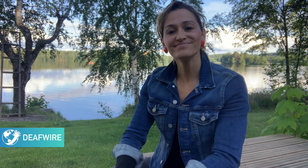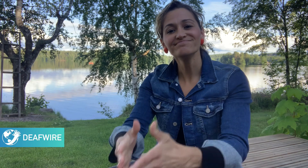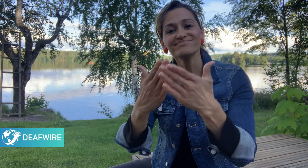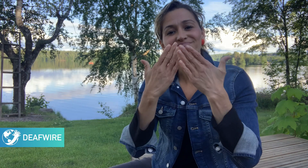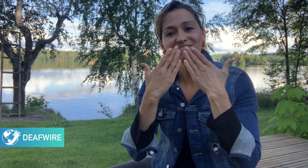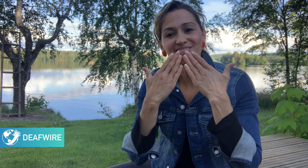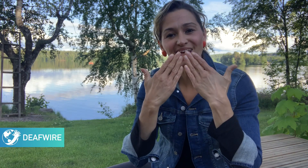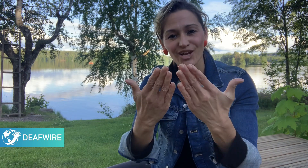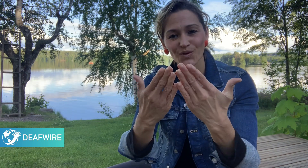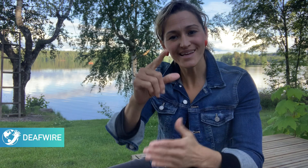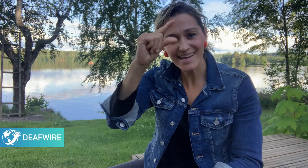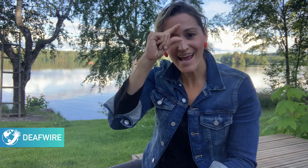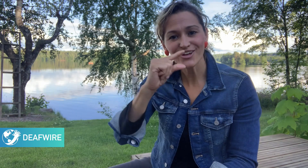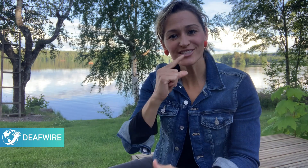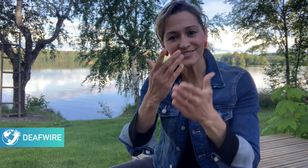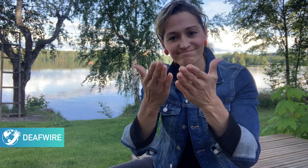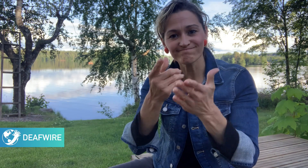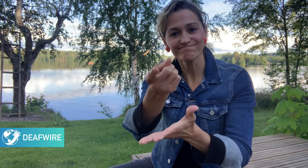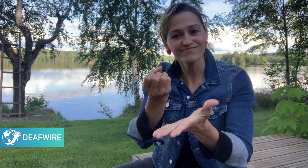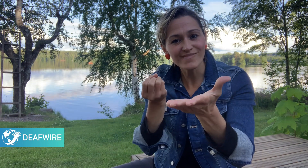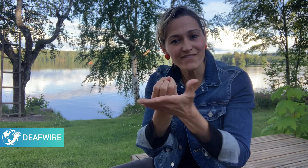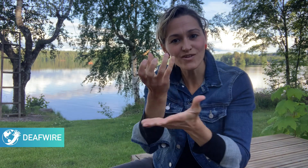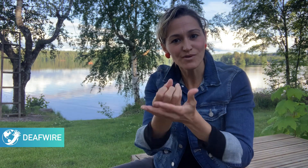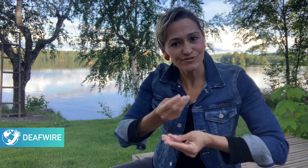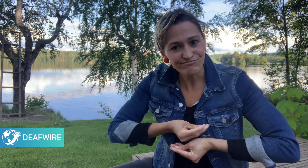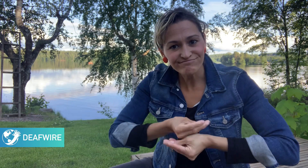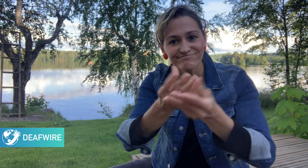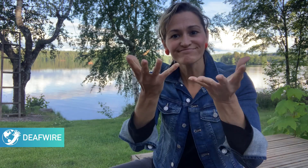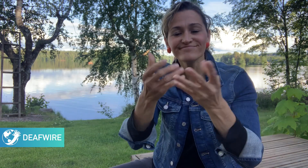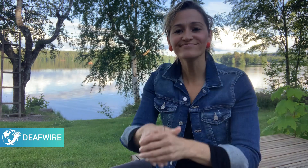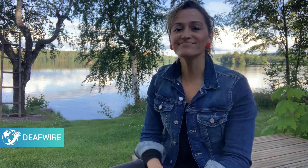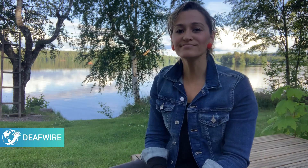Thank you for sharing, Gary.